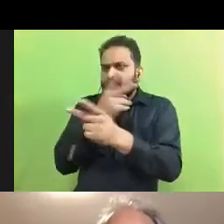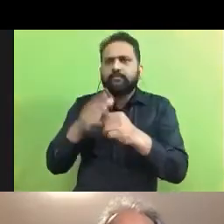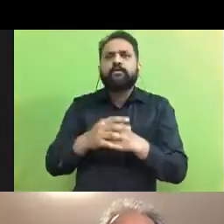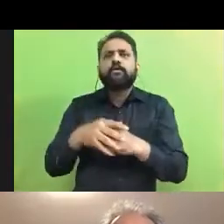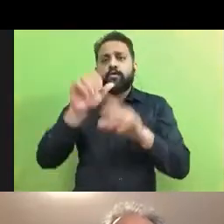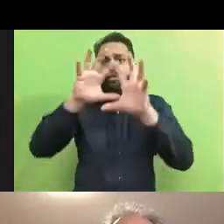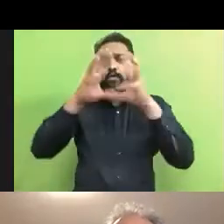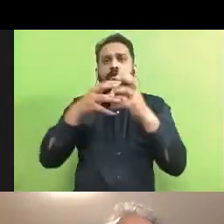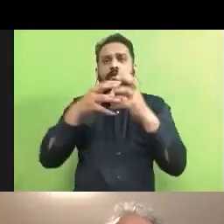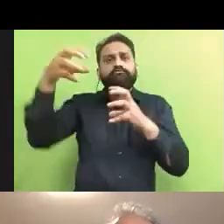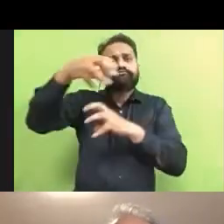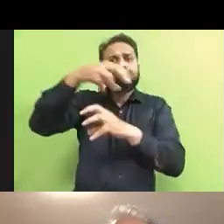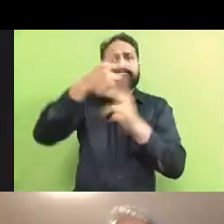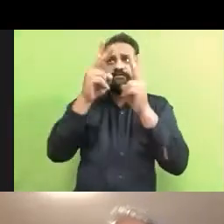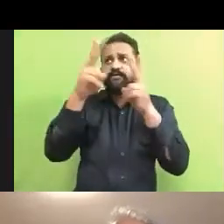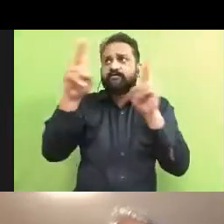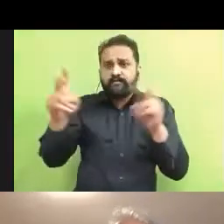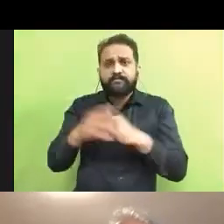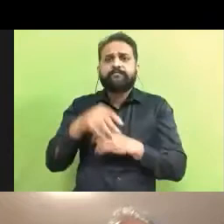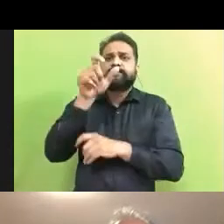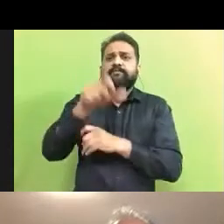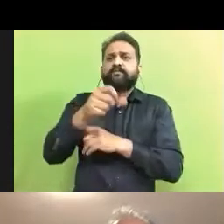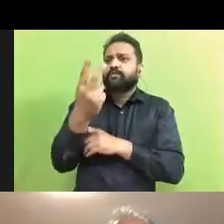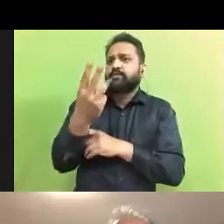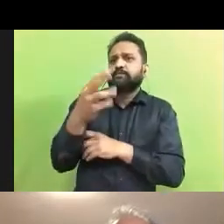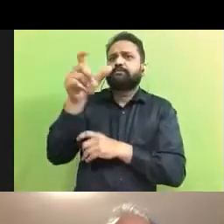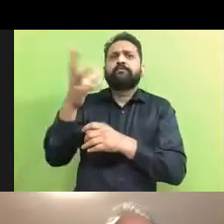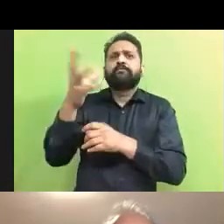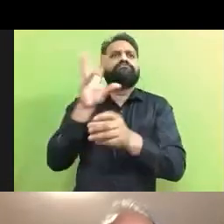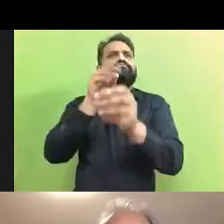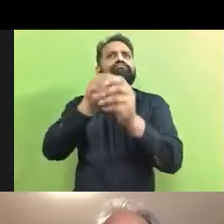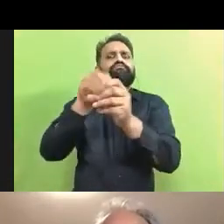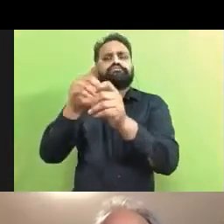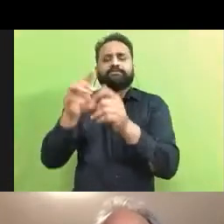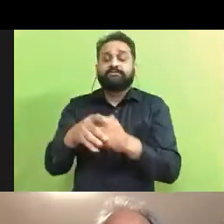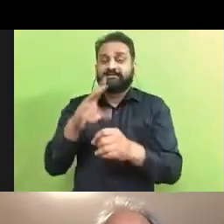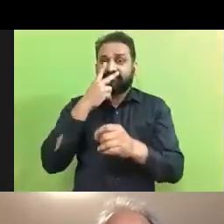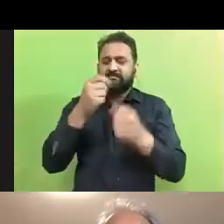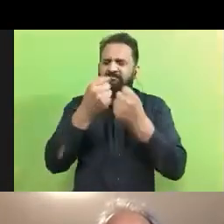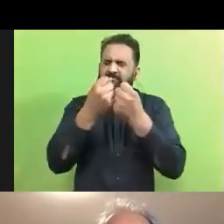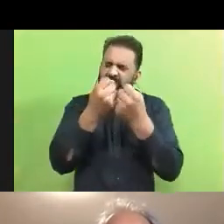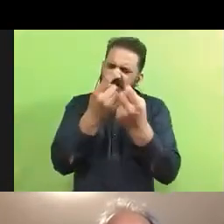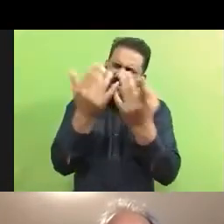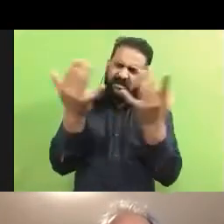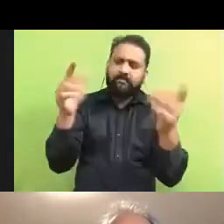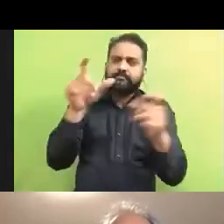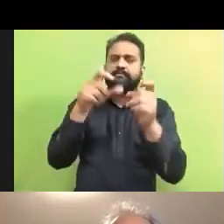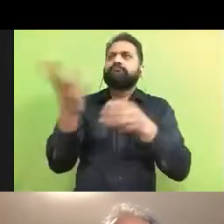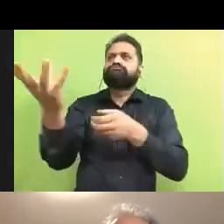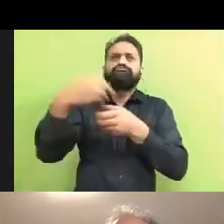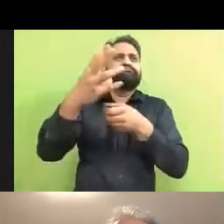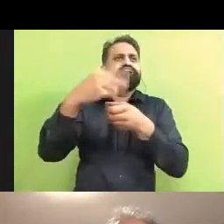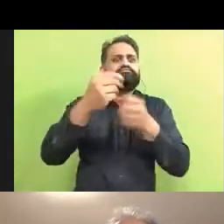with two three people and you see that so many people are involved so what happens